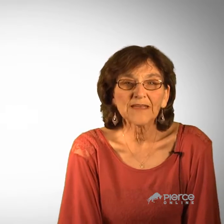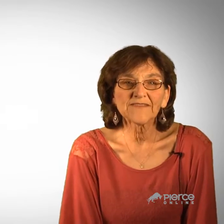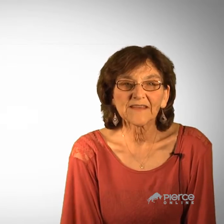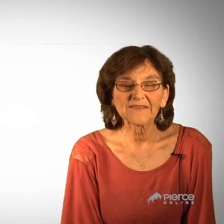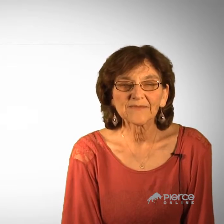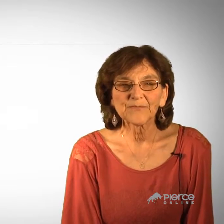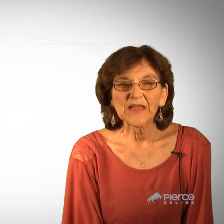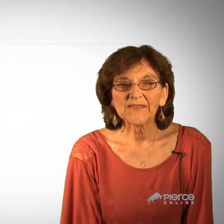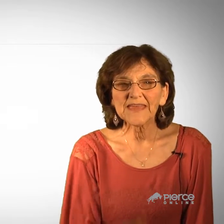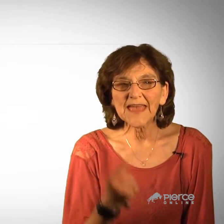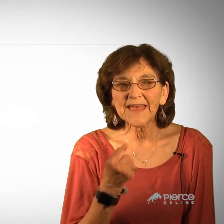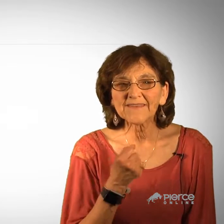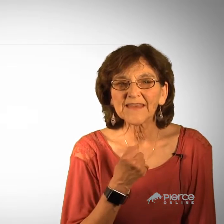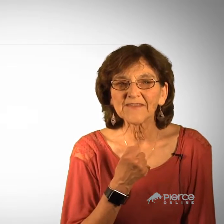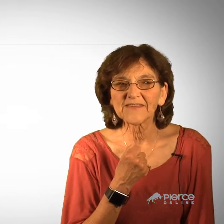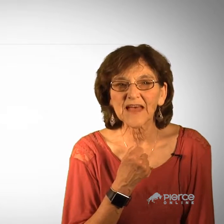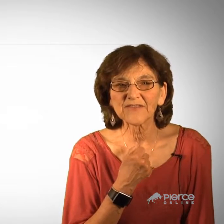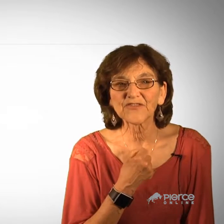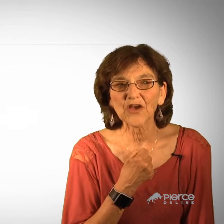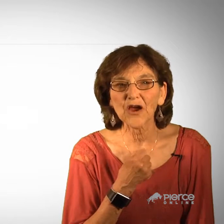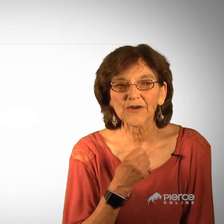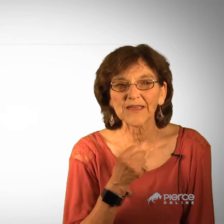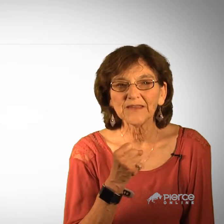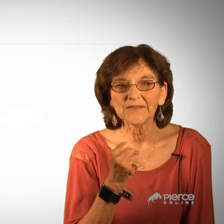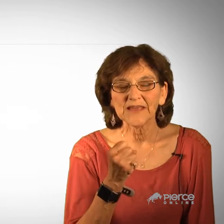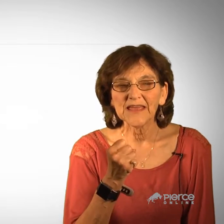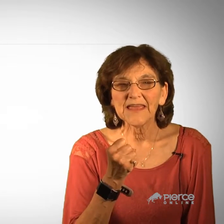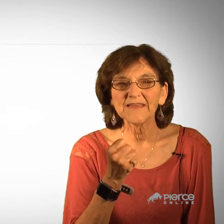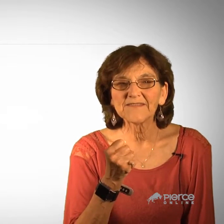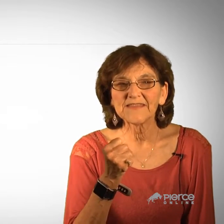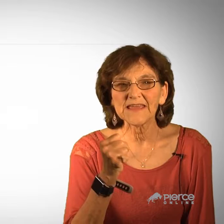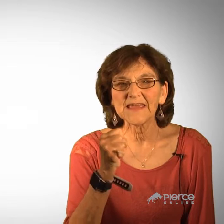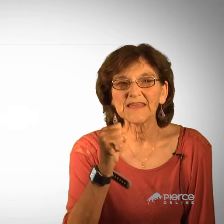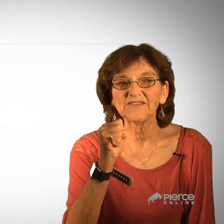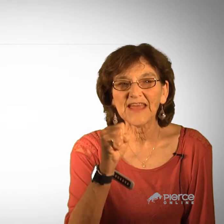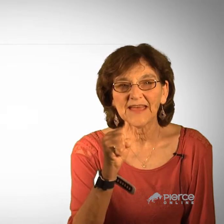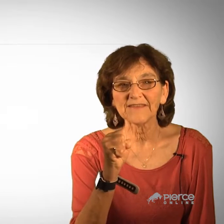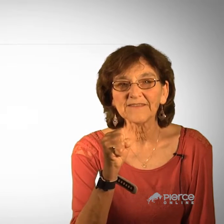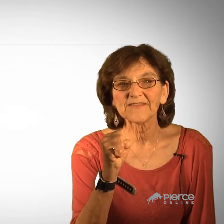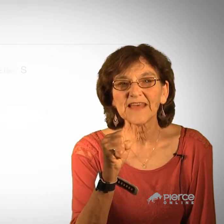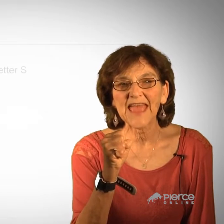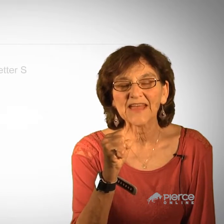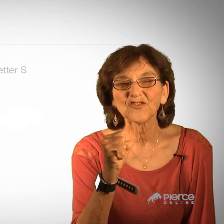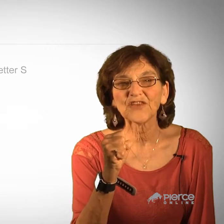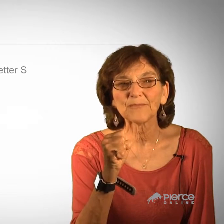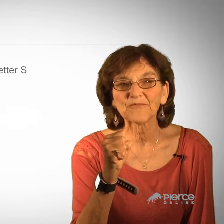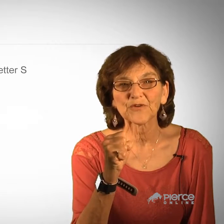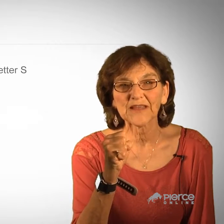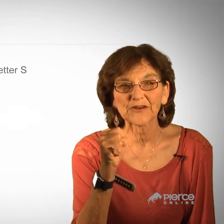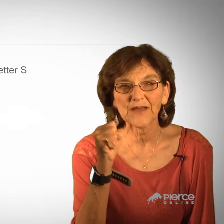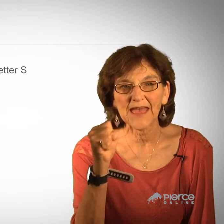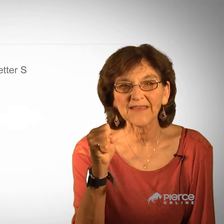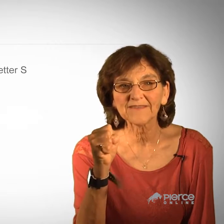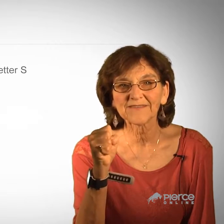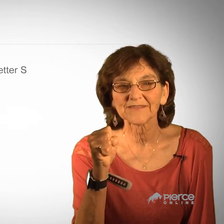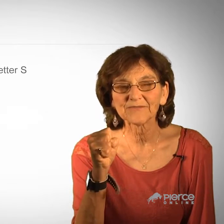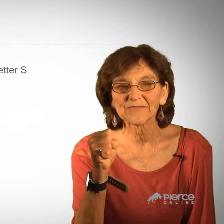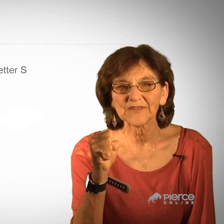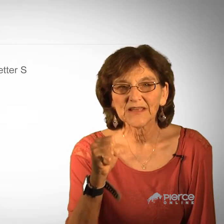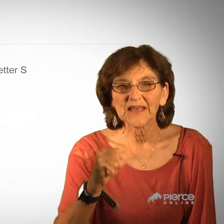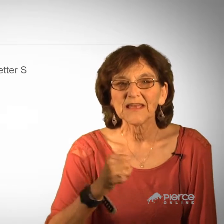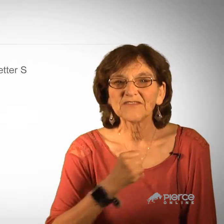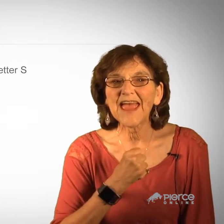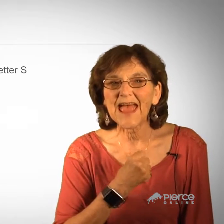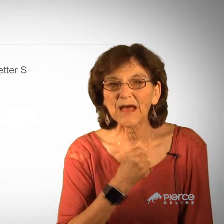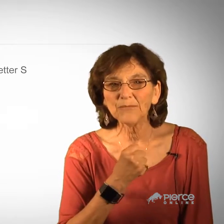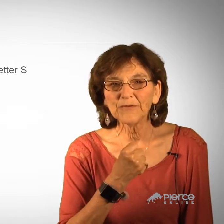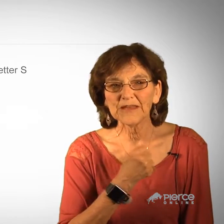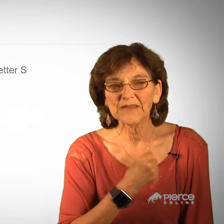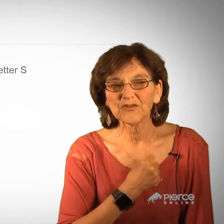instance, the ASL sign SORRY is the DEZ, the handshape for letter F, TAB in the